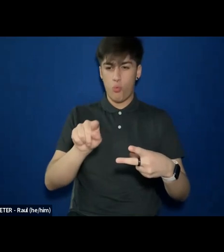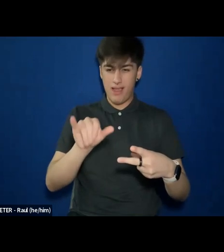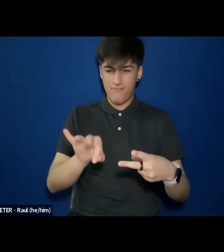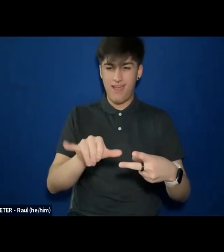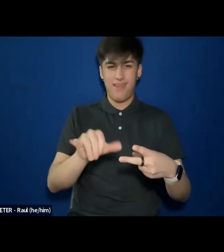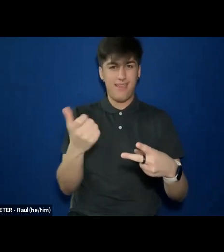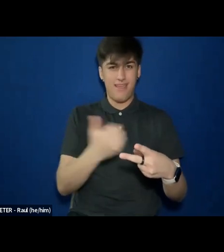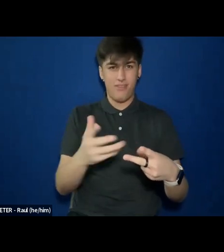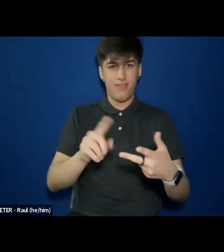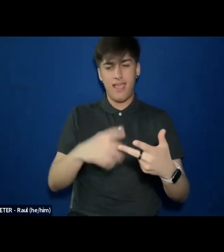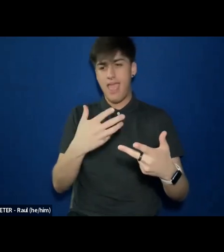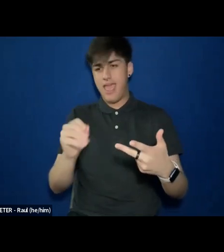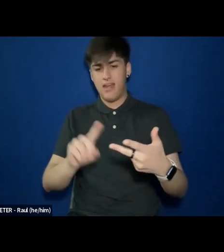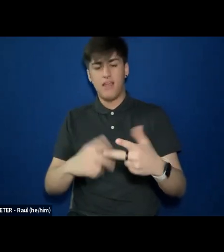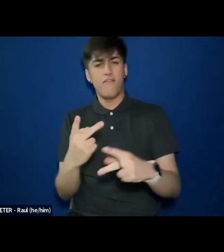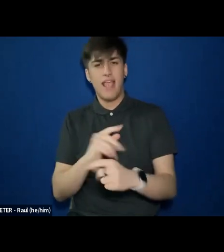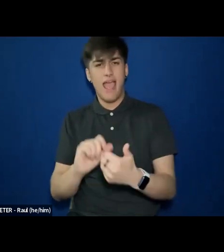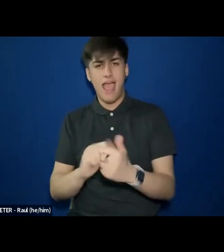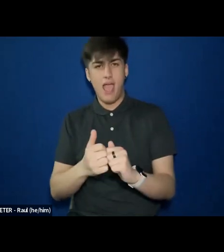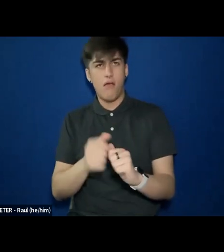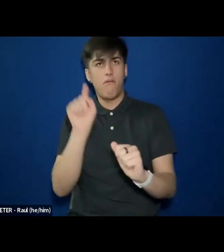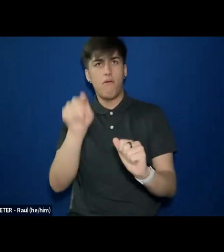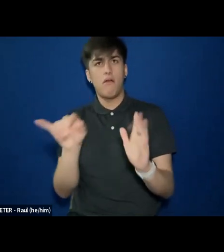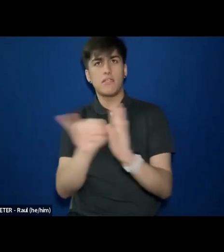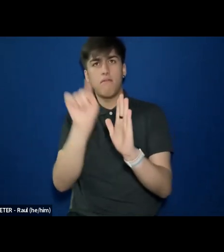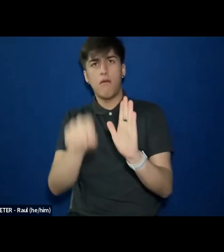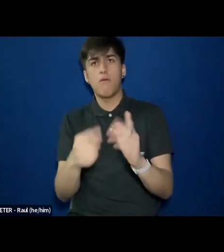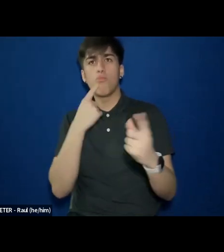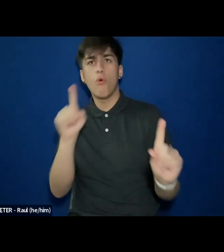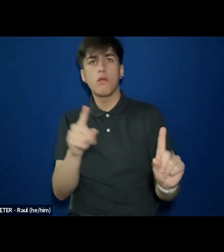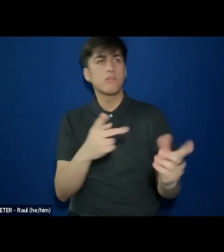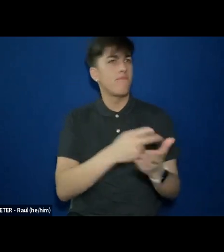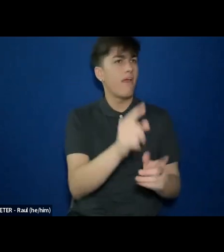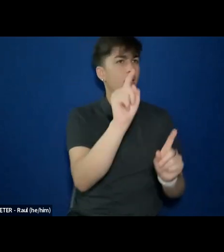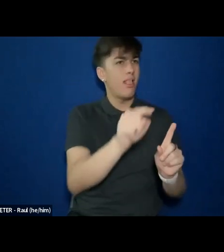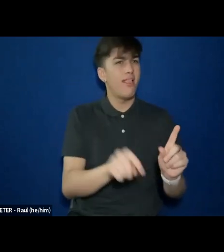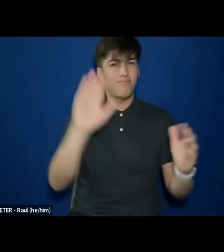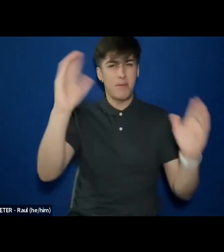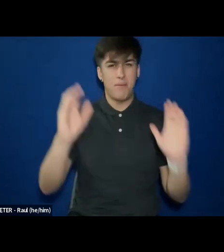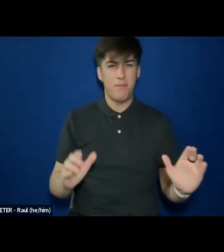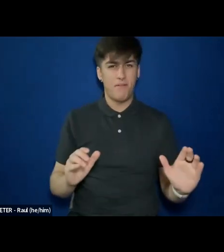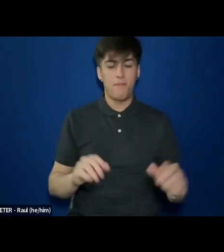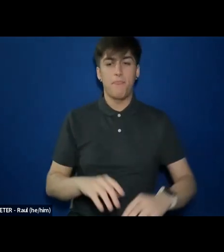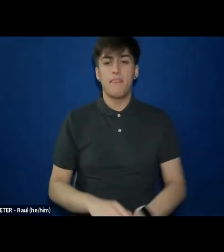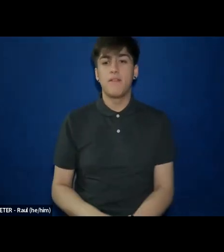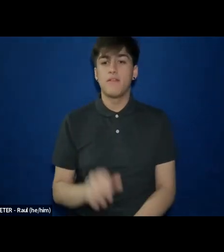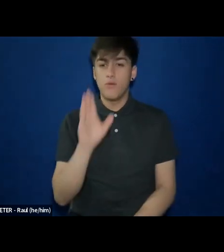We will have the benefit of surveys, as you heard Scott talk about. So there'll be another statewide